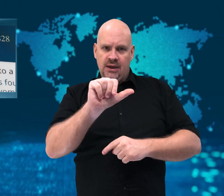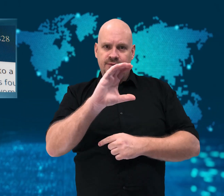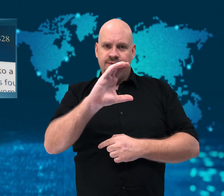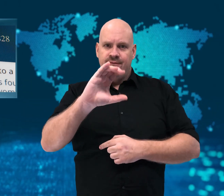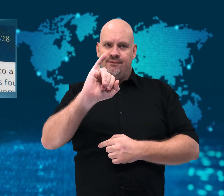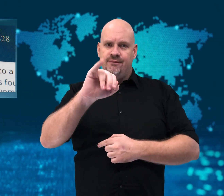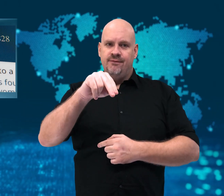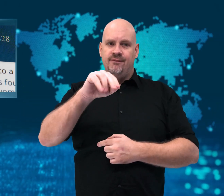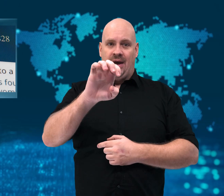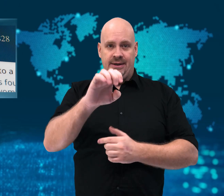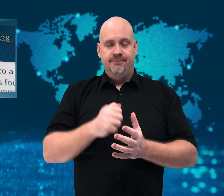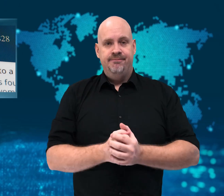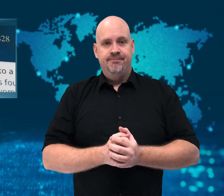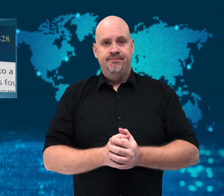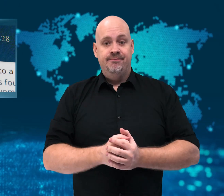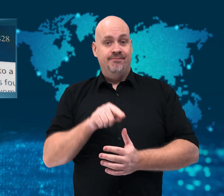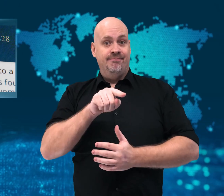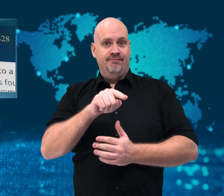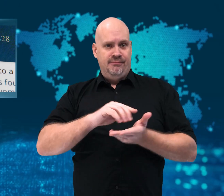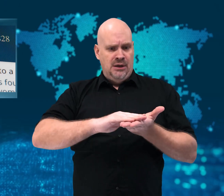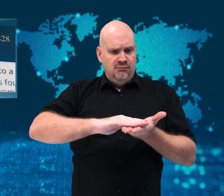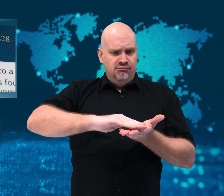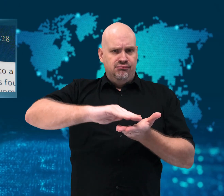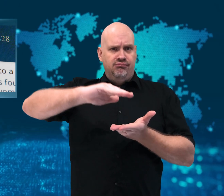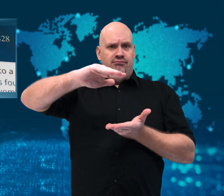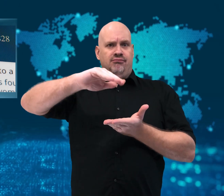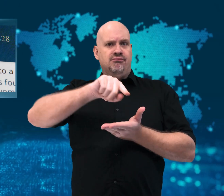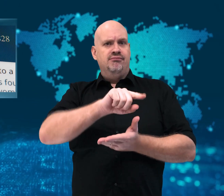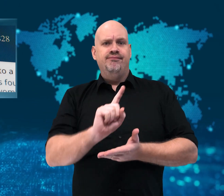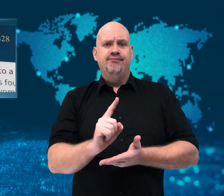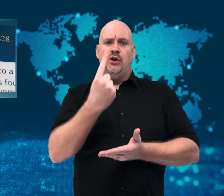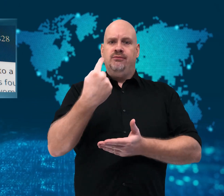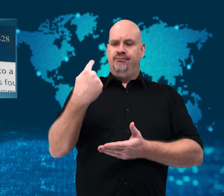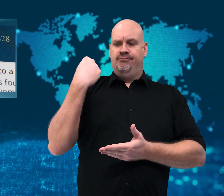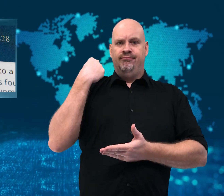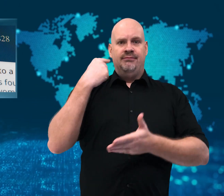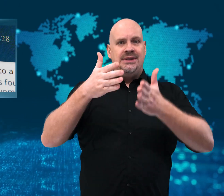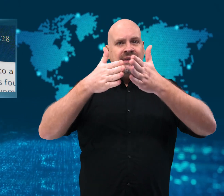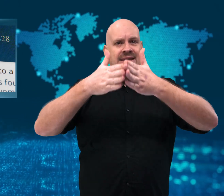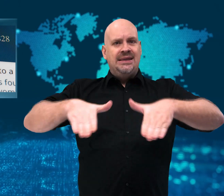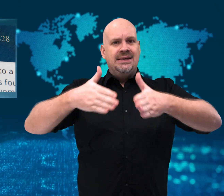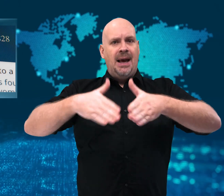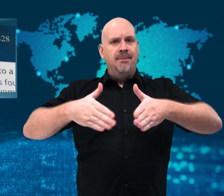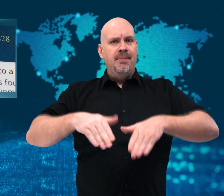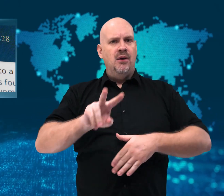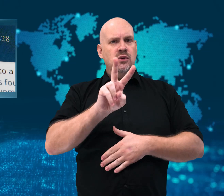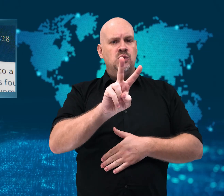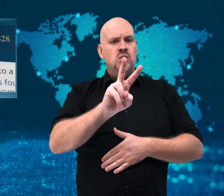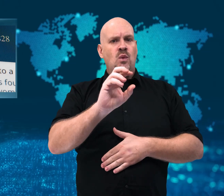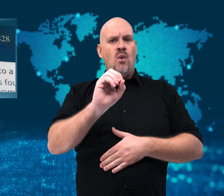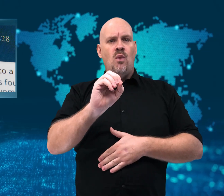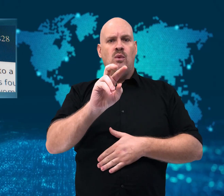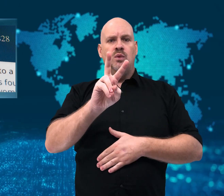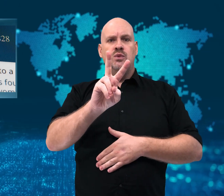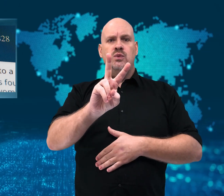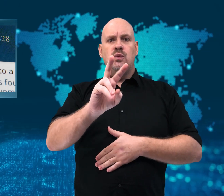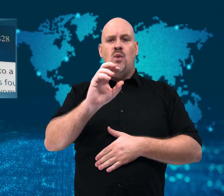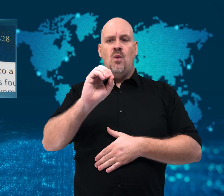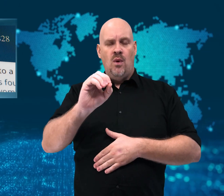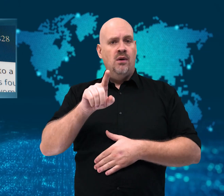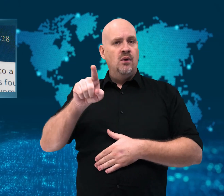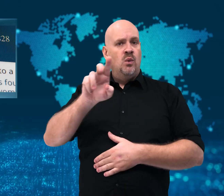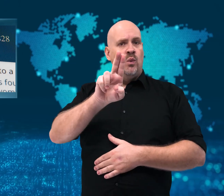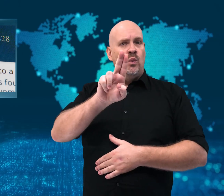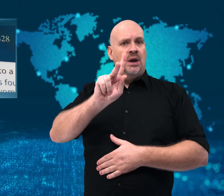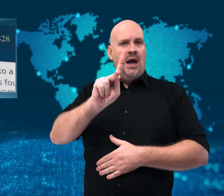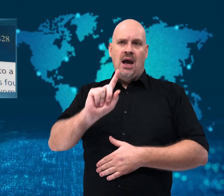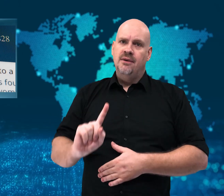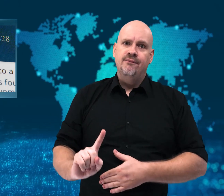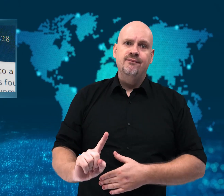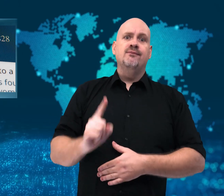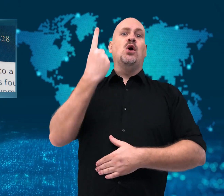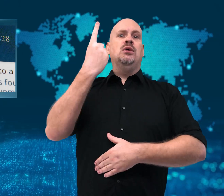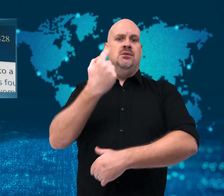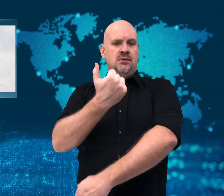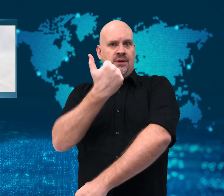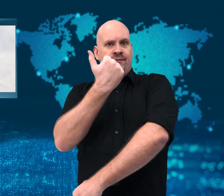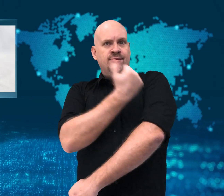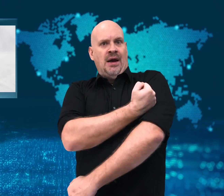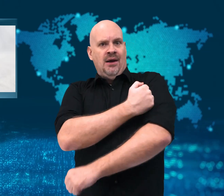The increase started early this year as the UK gave the first